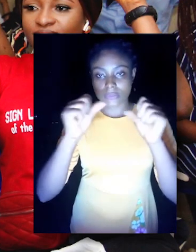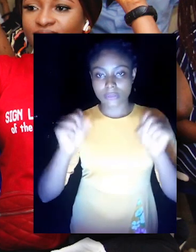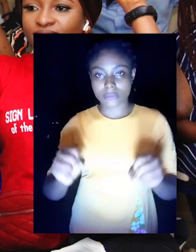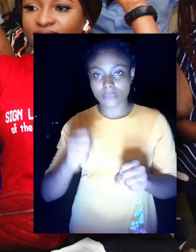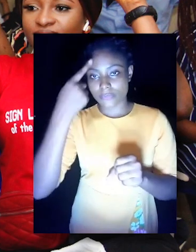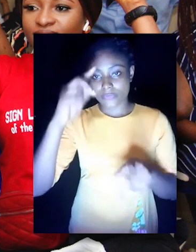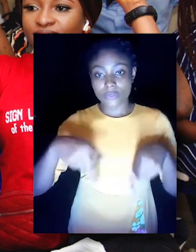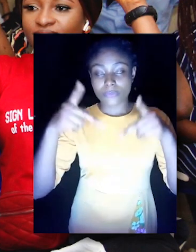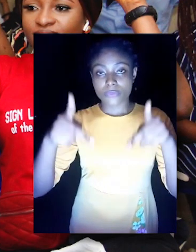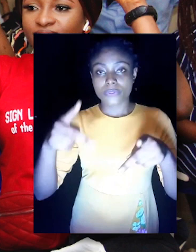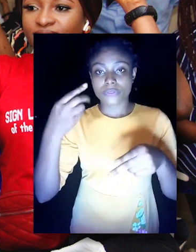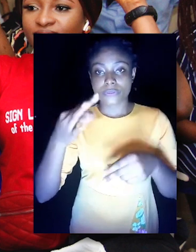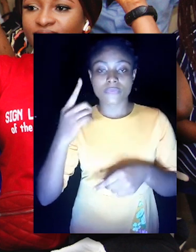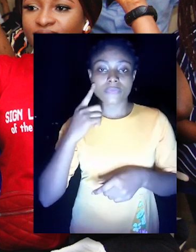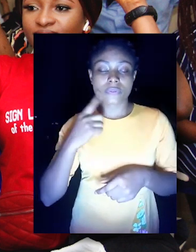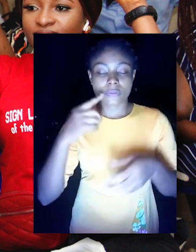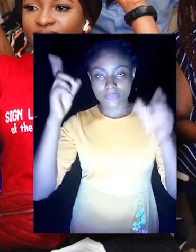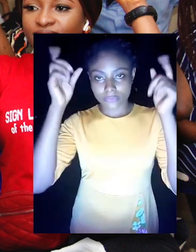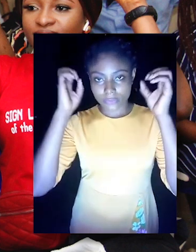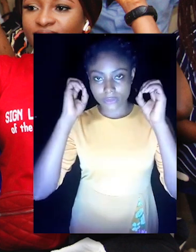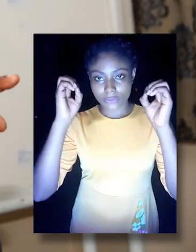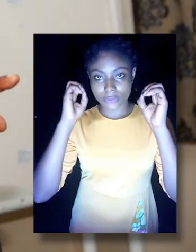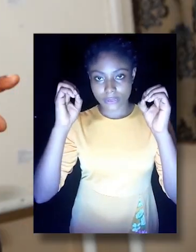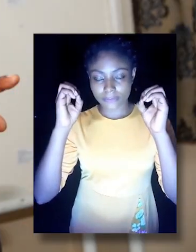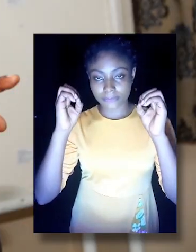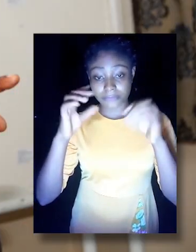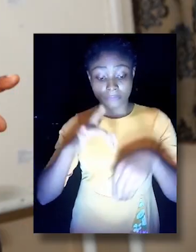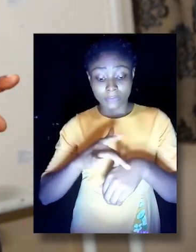systems for the promotion of Deaf literacy.